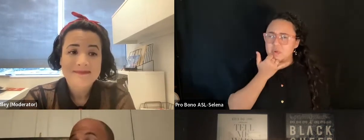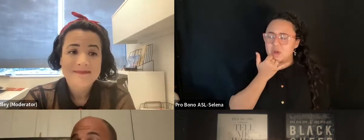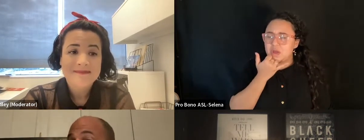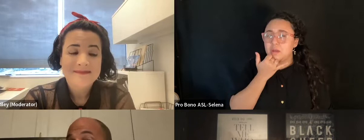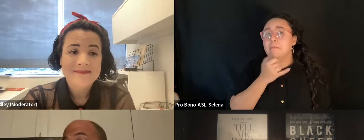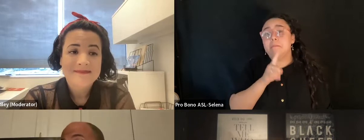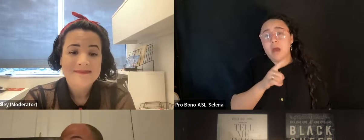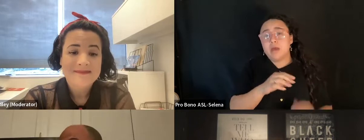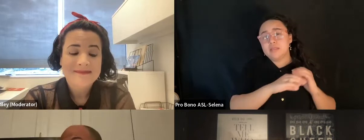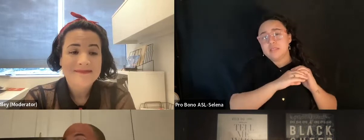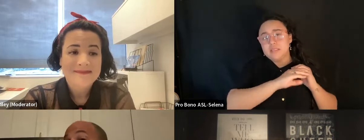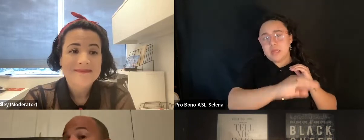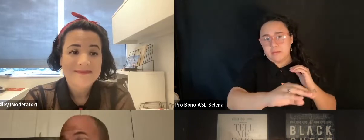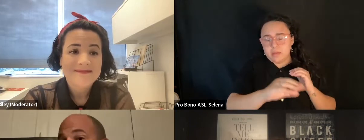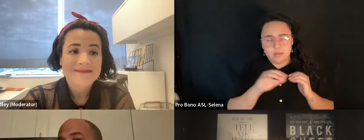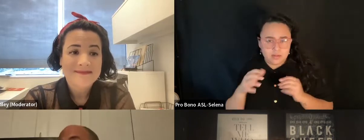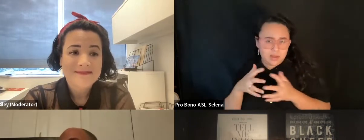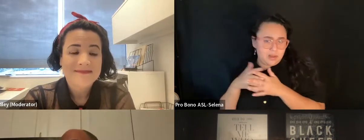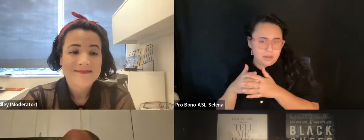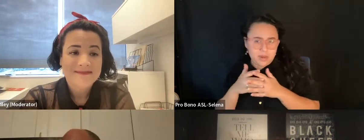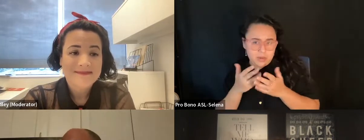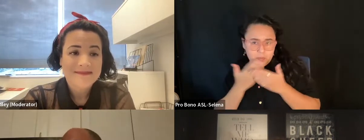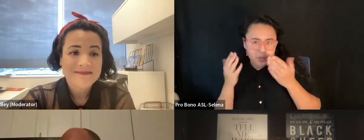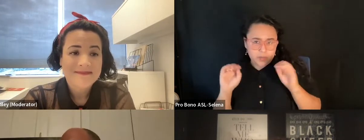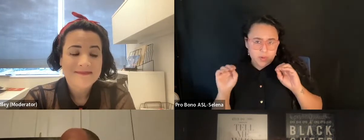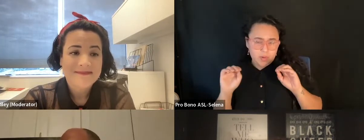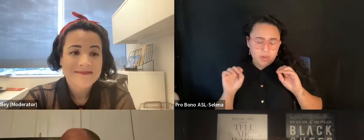So it is complicated picture.